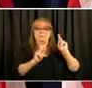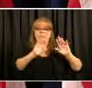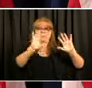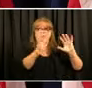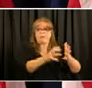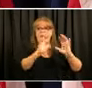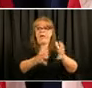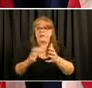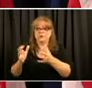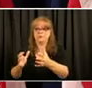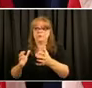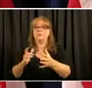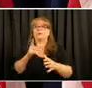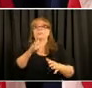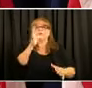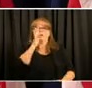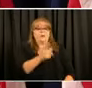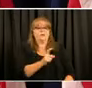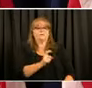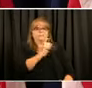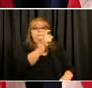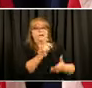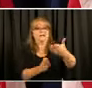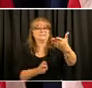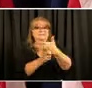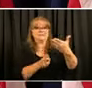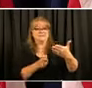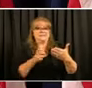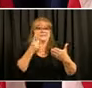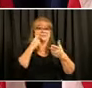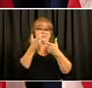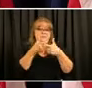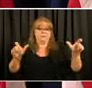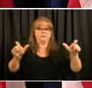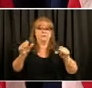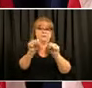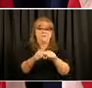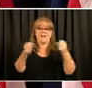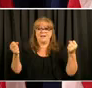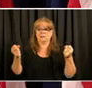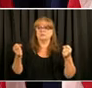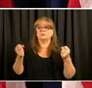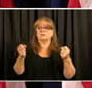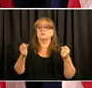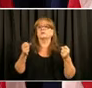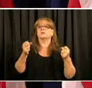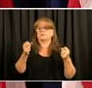states under city civil code often noise ordinances often these are laws that are